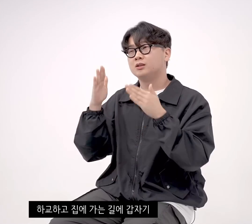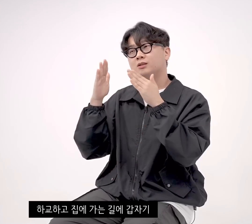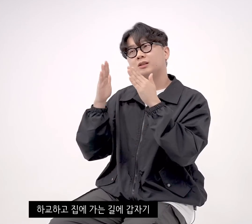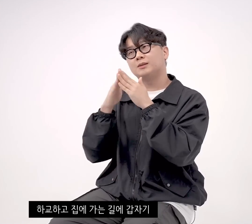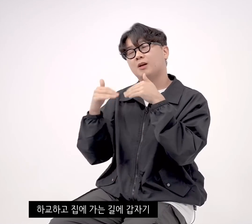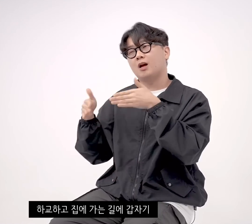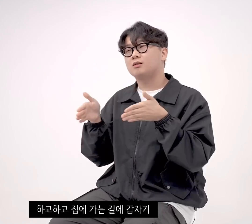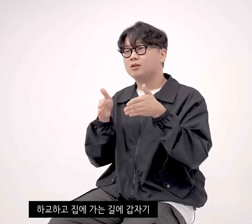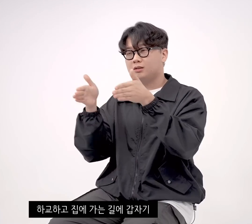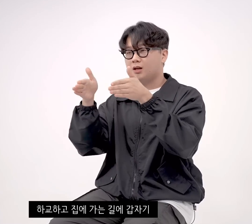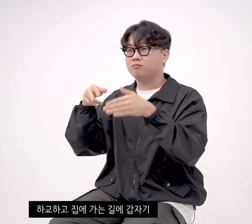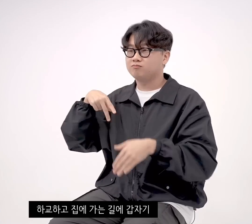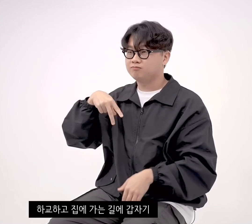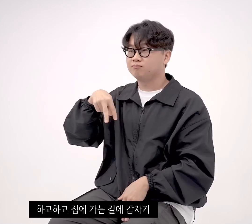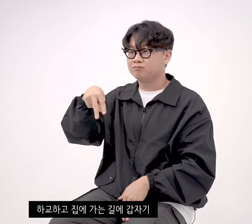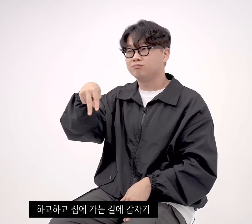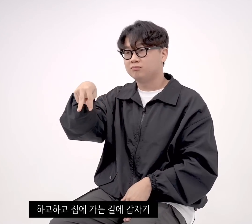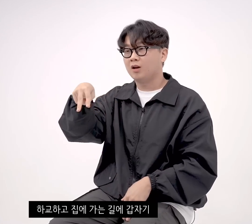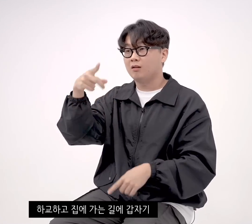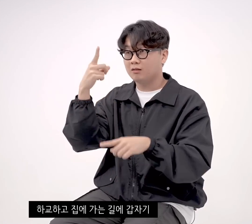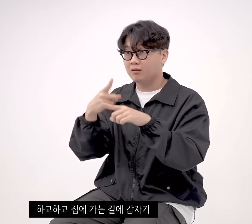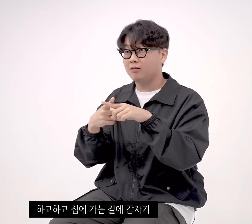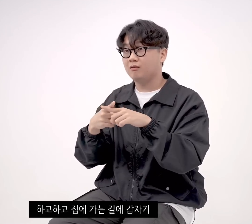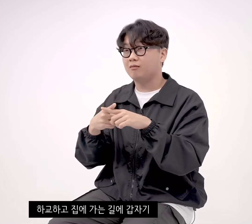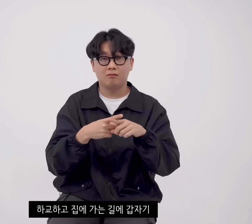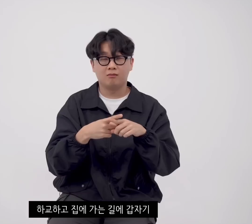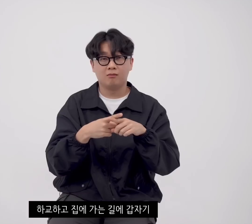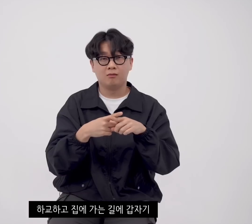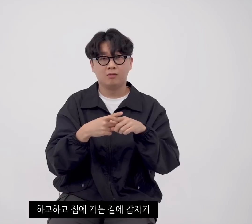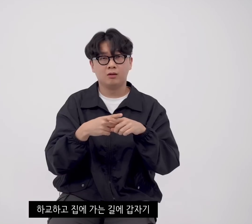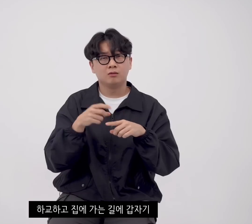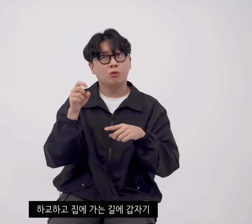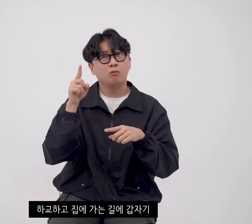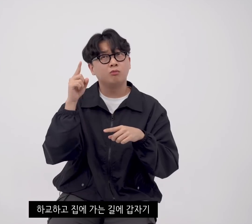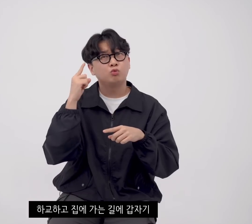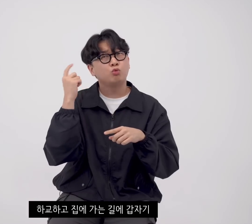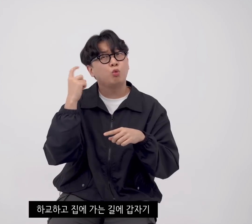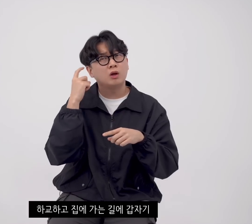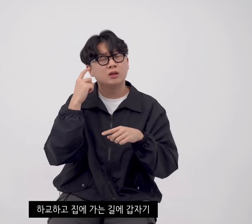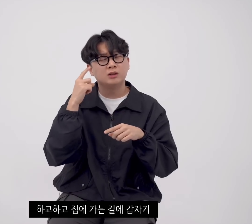on the way home from school,